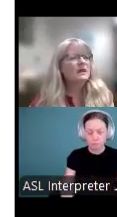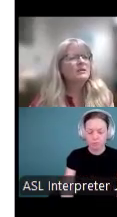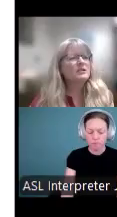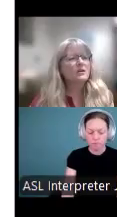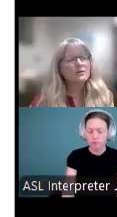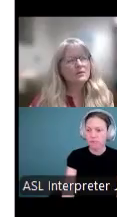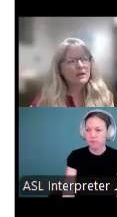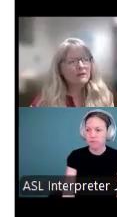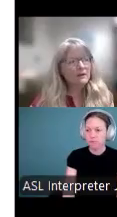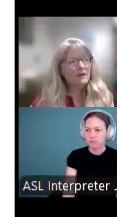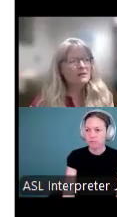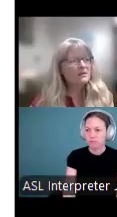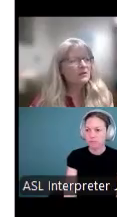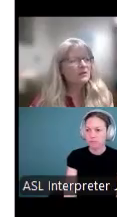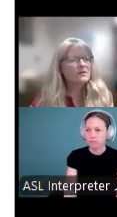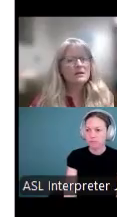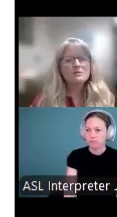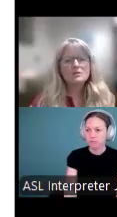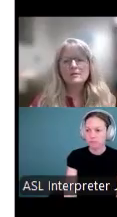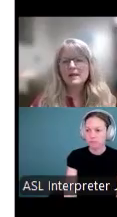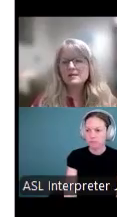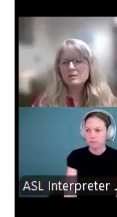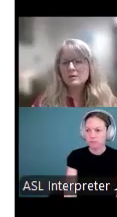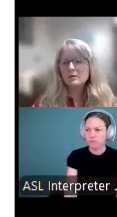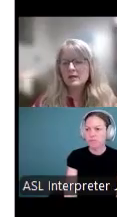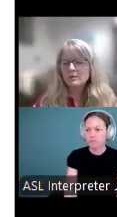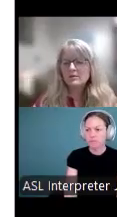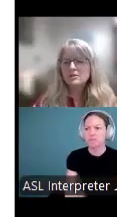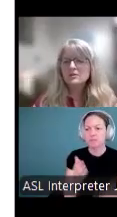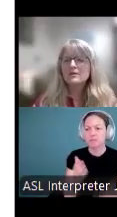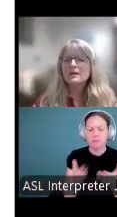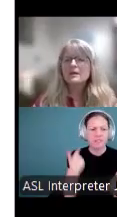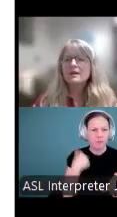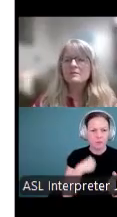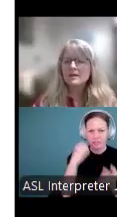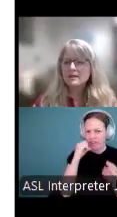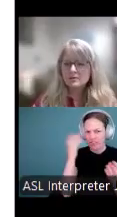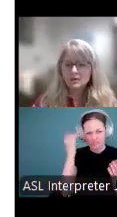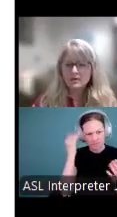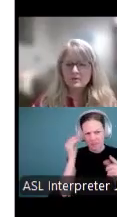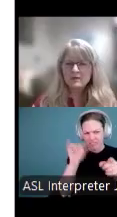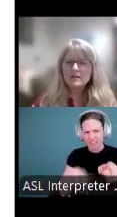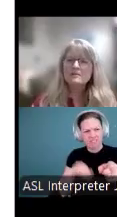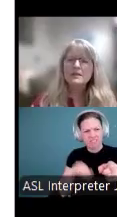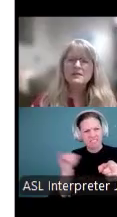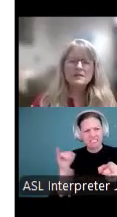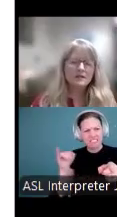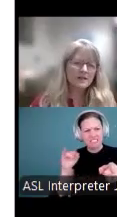maybe don't think of it as interoception, but as we're working with children and monitoring their development and